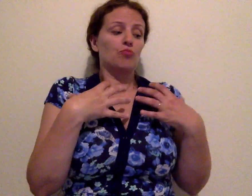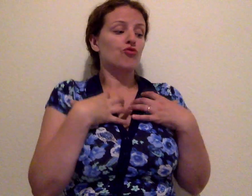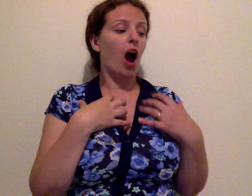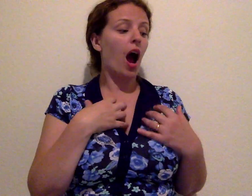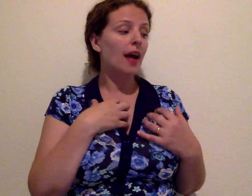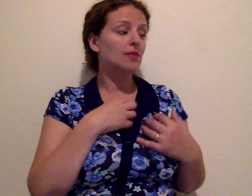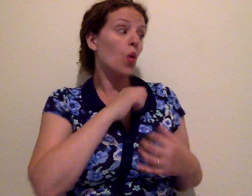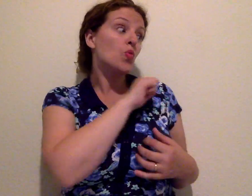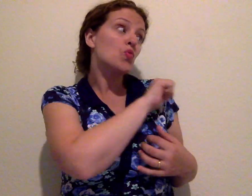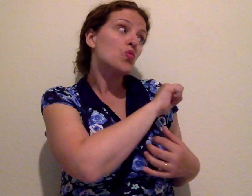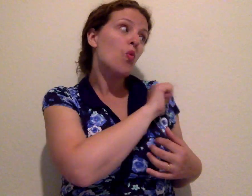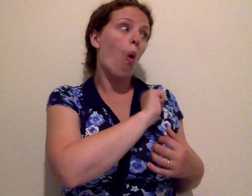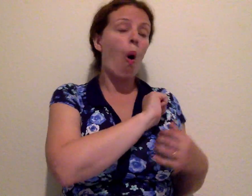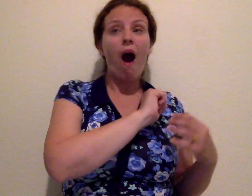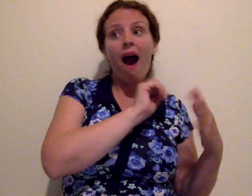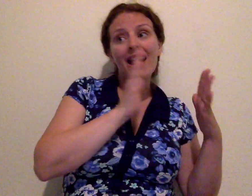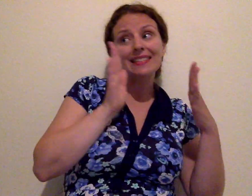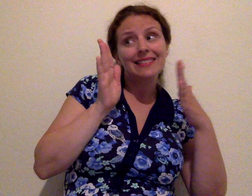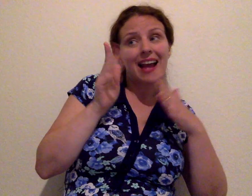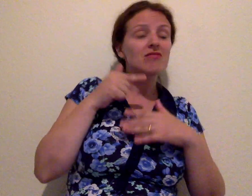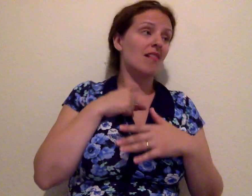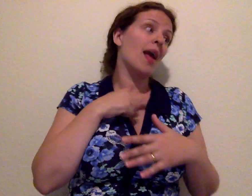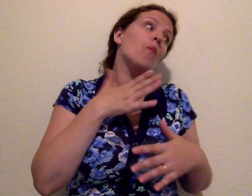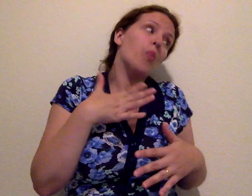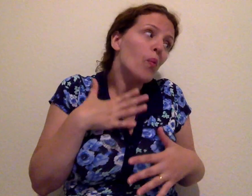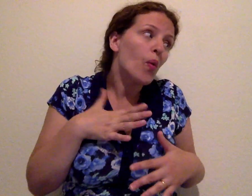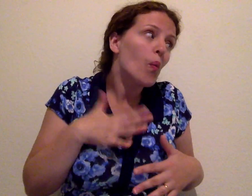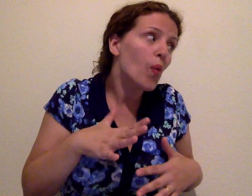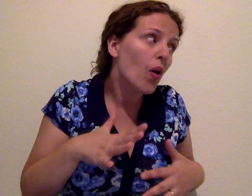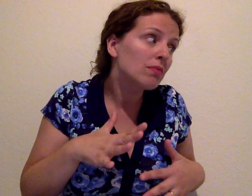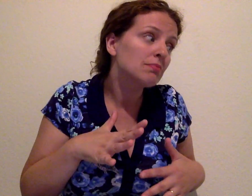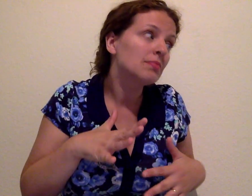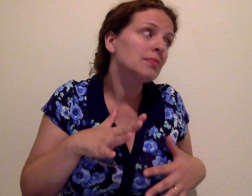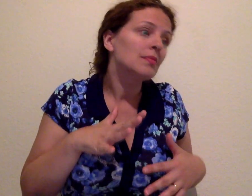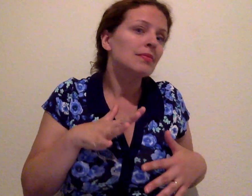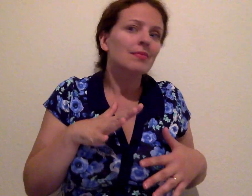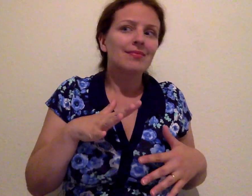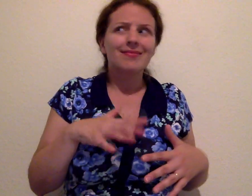"I was surprised he wanted your attention so much."